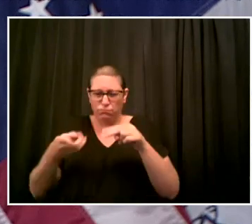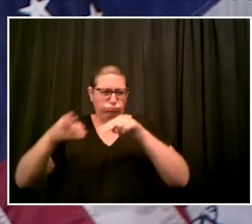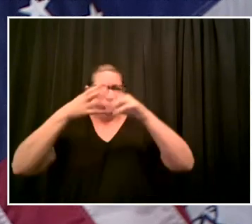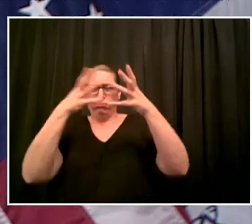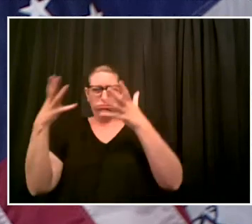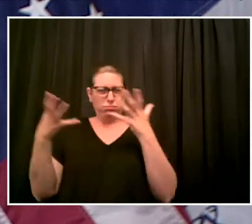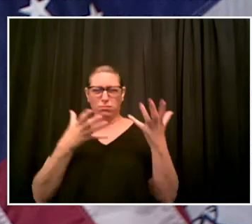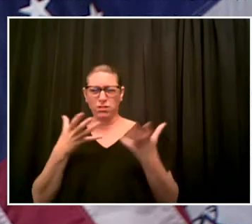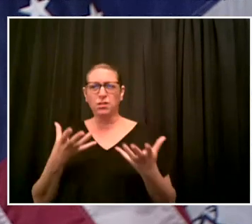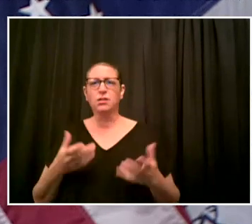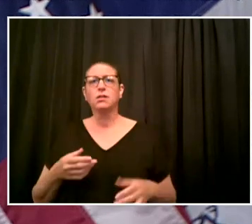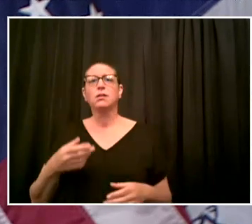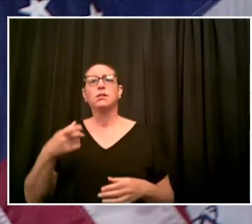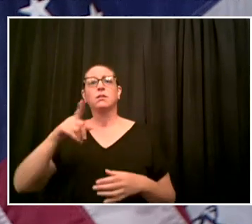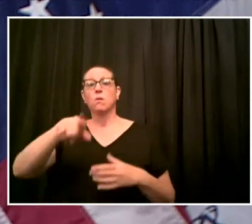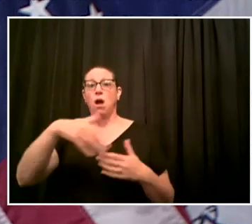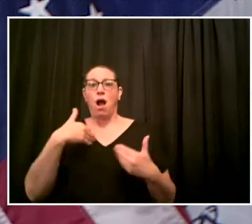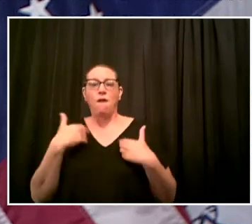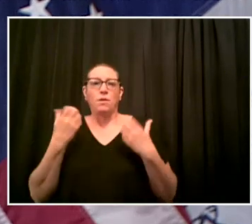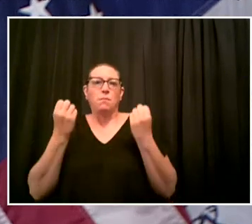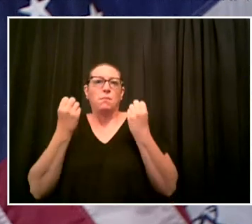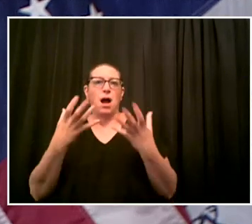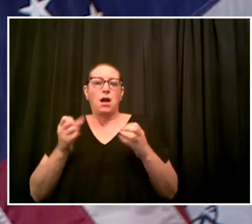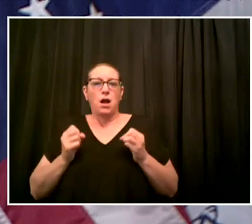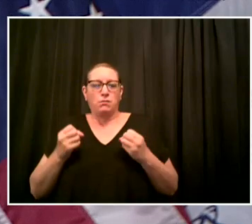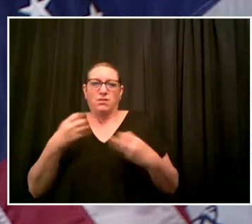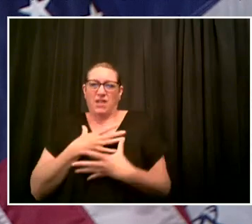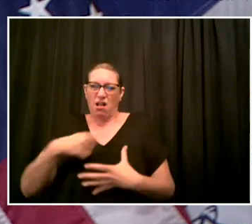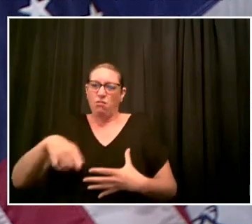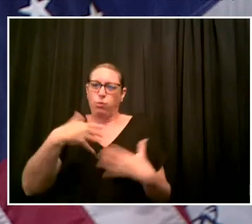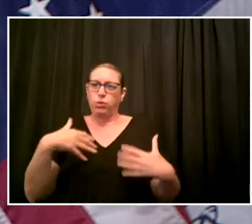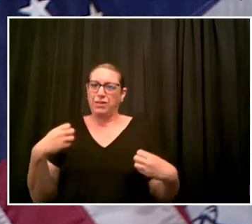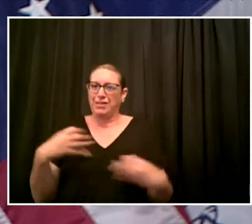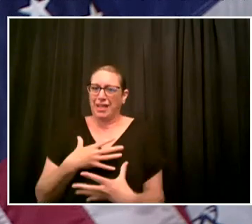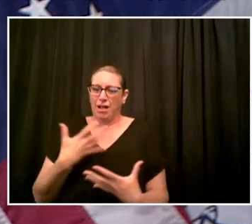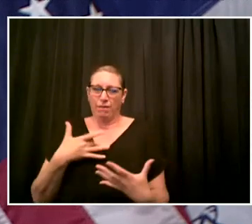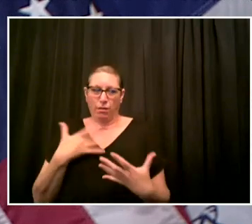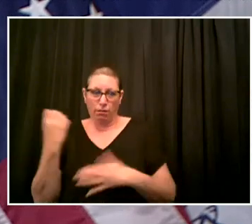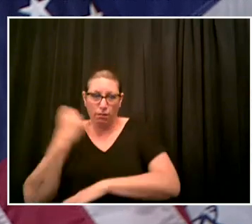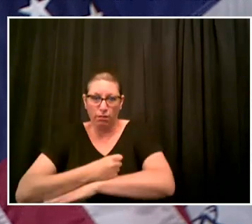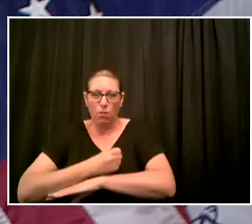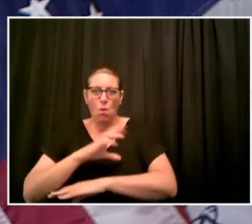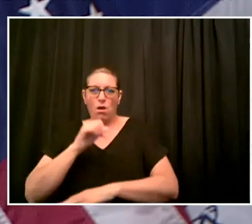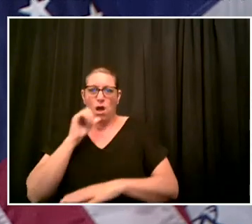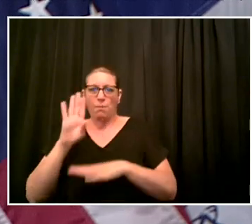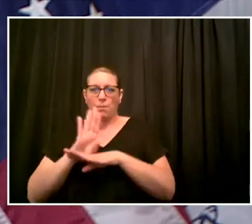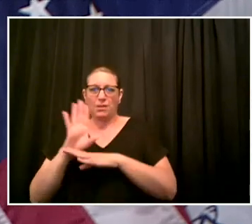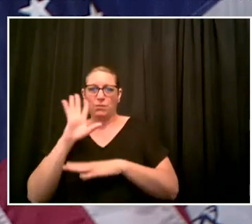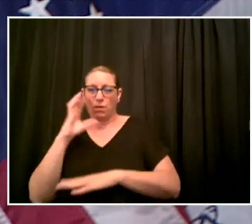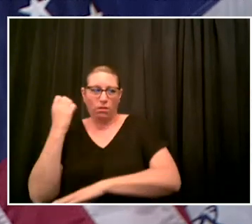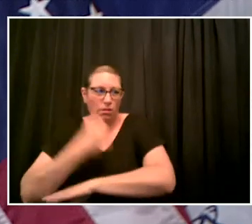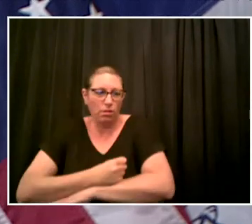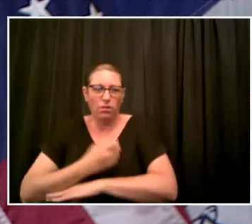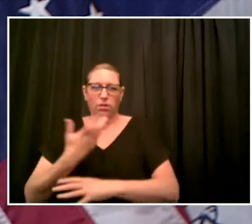ARE BEING CHARGED TO THEM WHEN ORDERS AREN'T EVEN IBENG